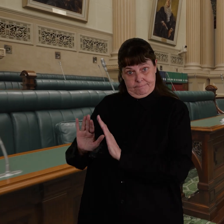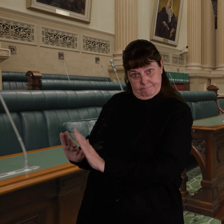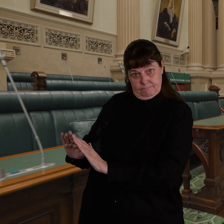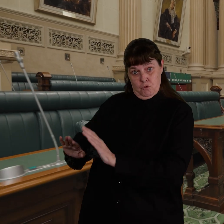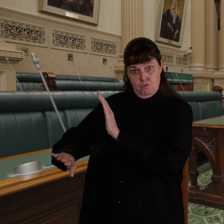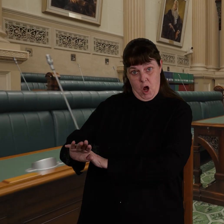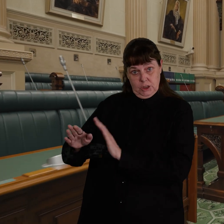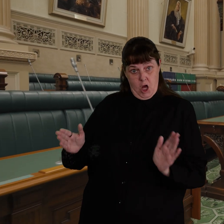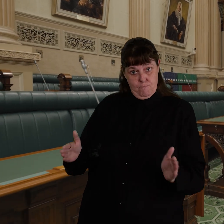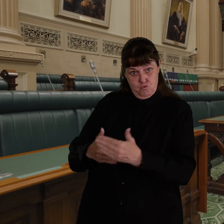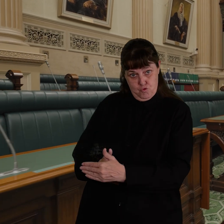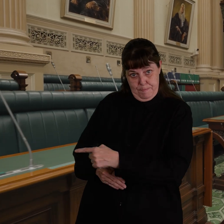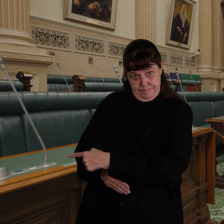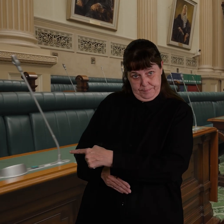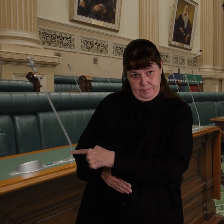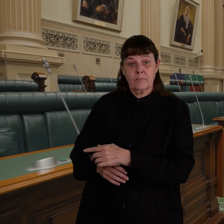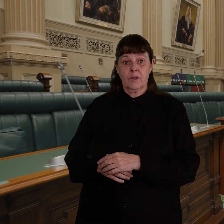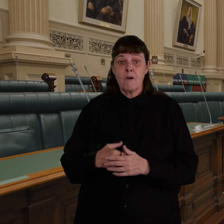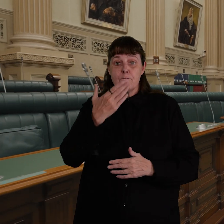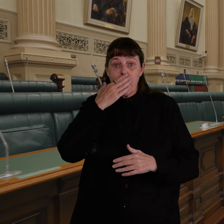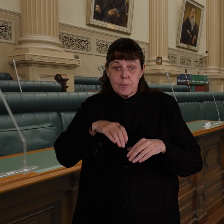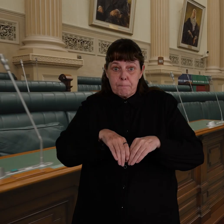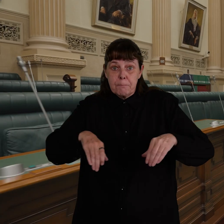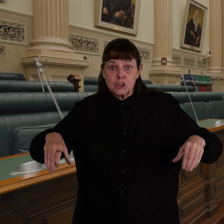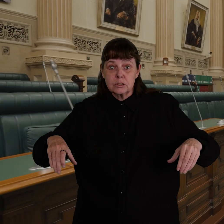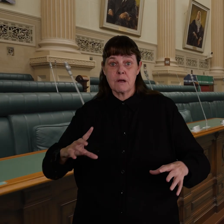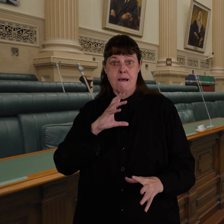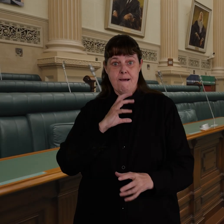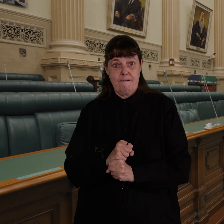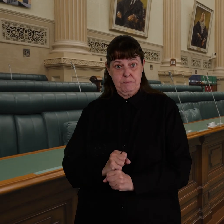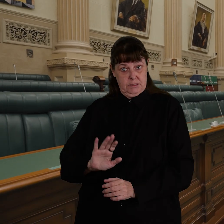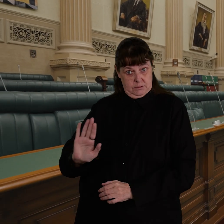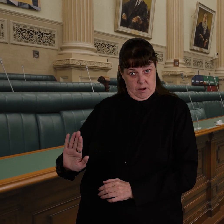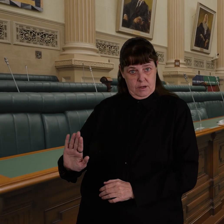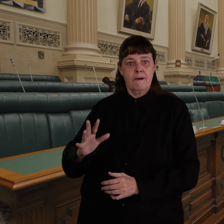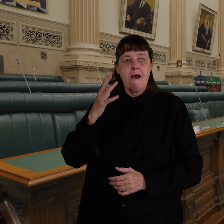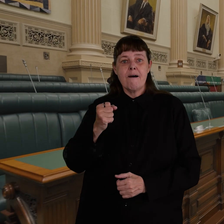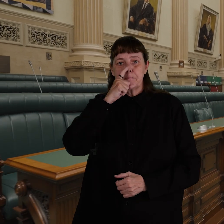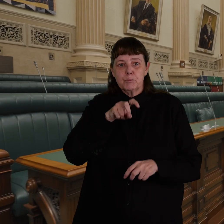which is a nickname that we give for Ministers - they sit along the front bench. Ministers sit